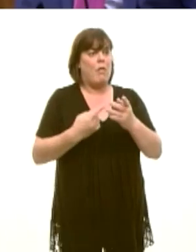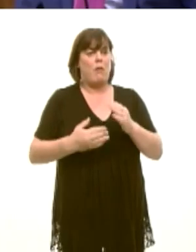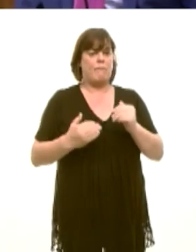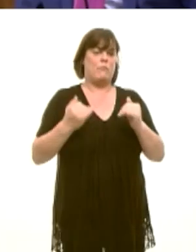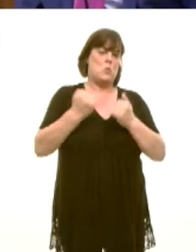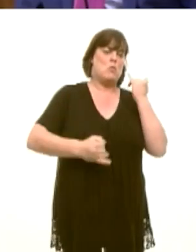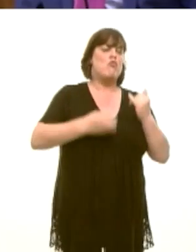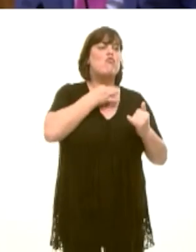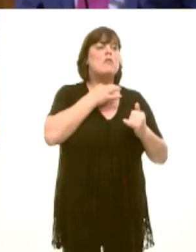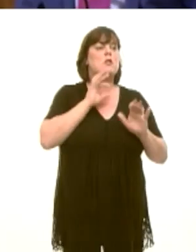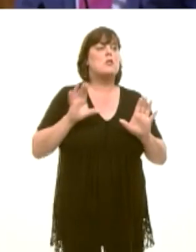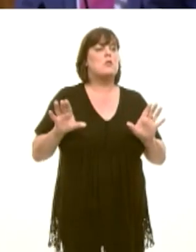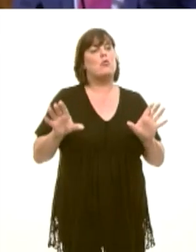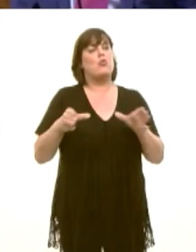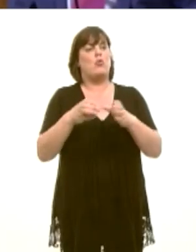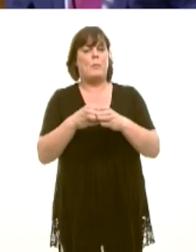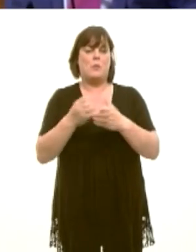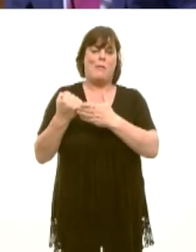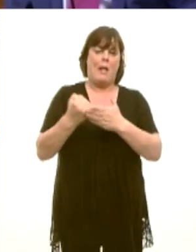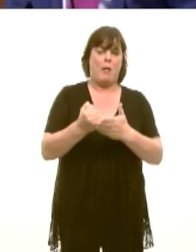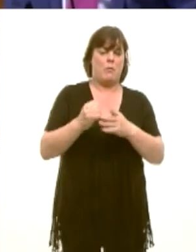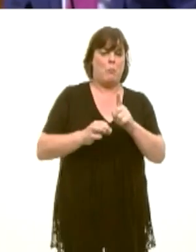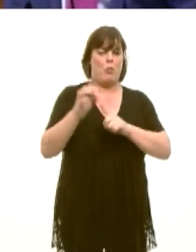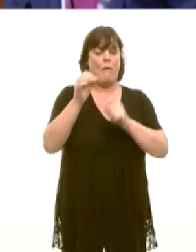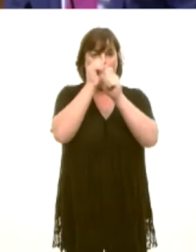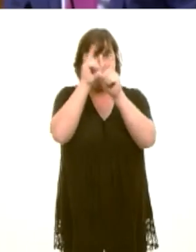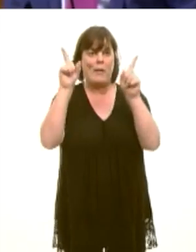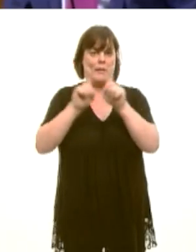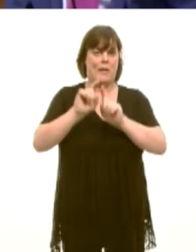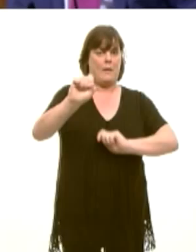awareness and behaviours. There has also been, I understand, the installation of new signage